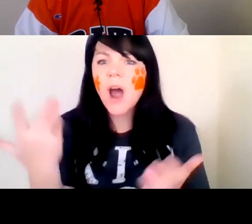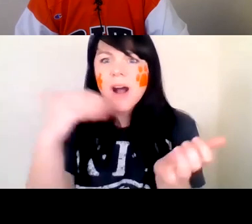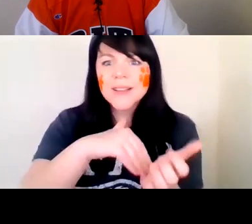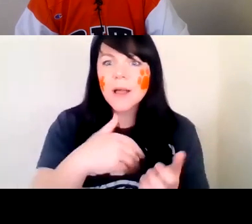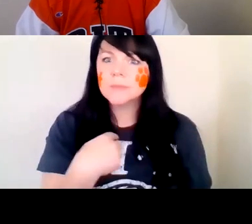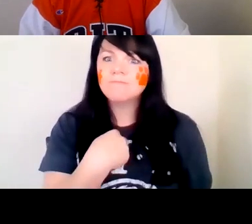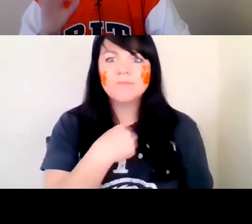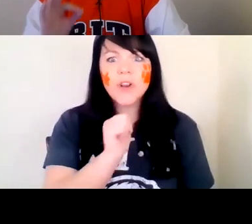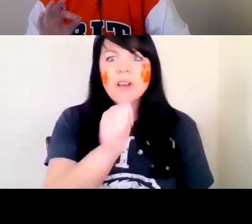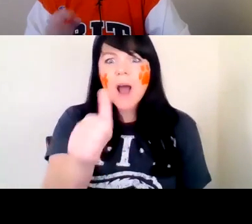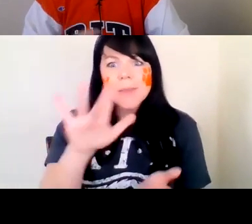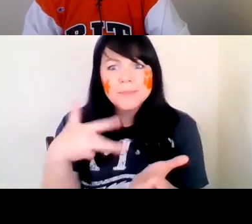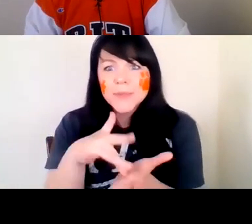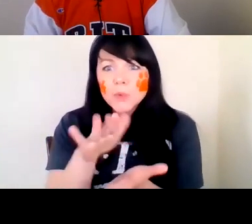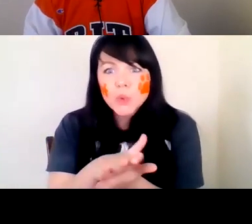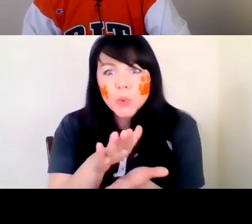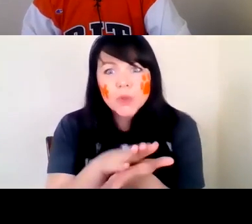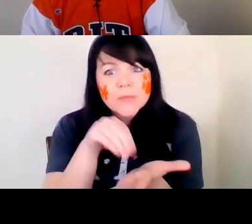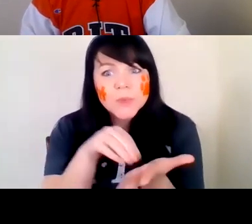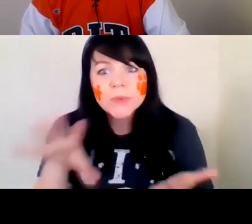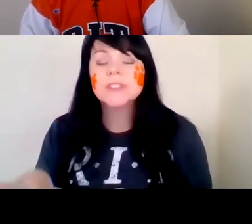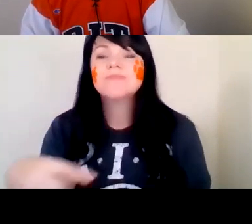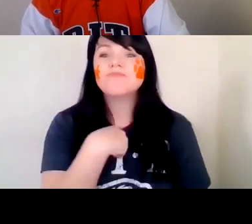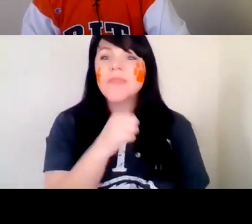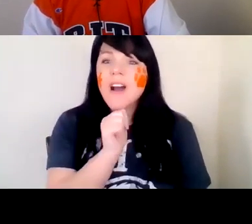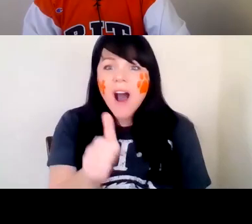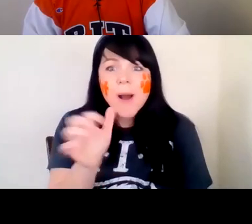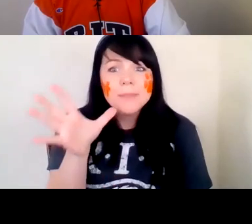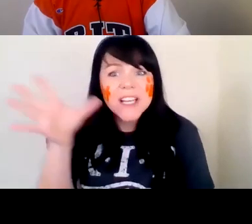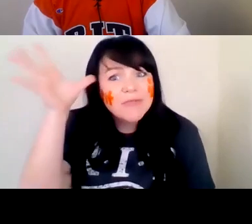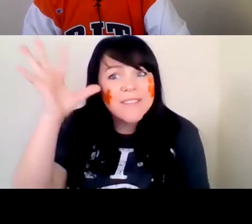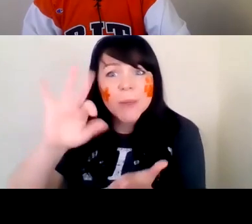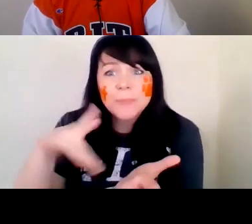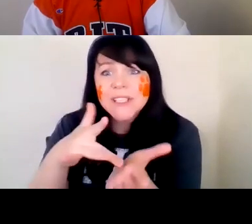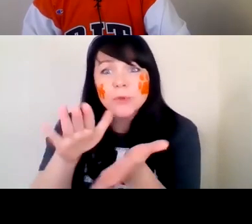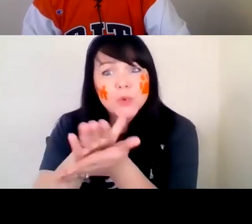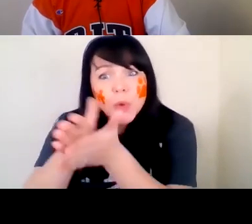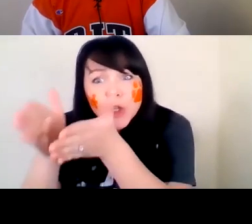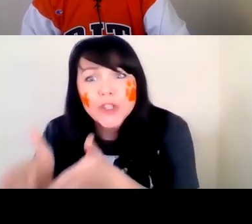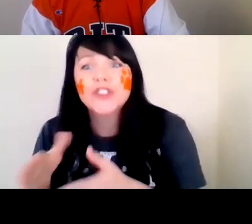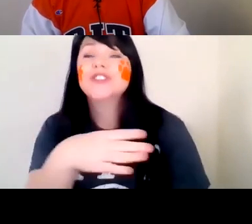Michelle: Again, I am not a middle school student, not a parent of a middle schooler,